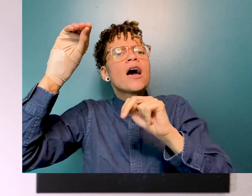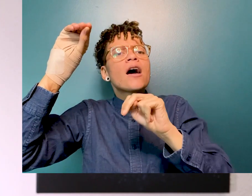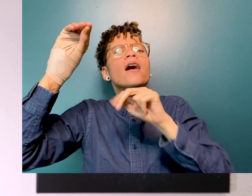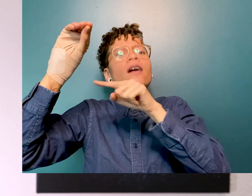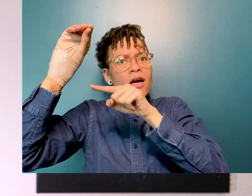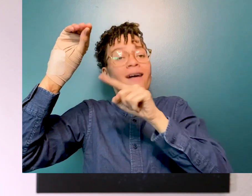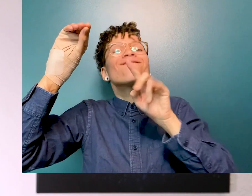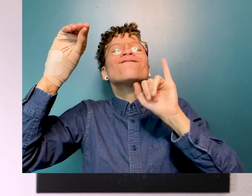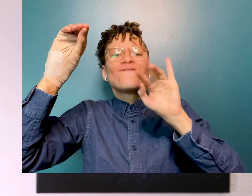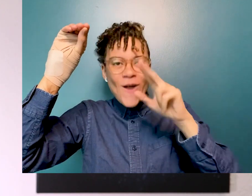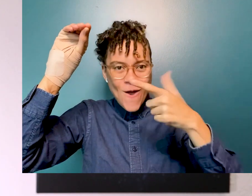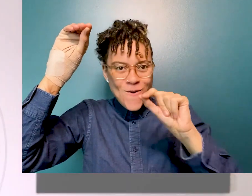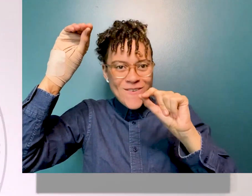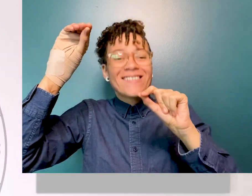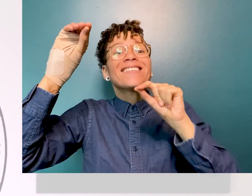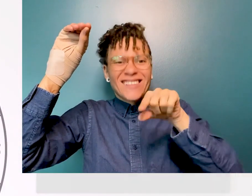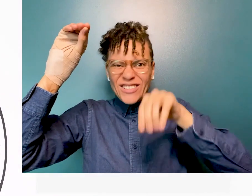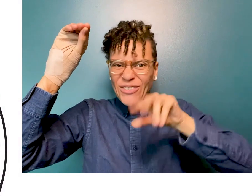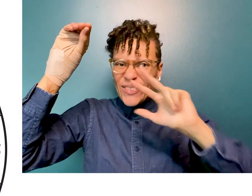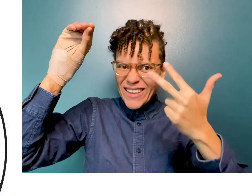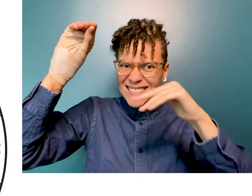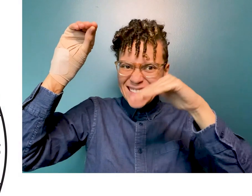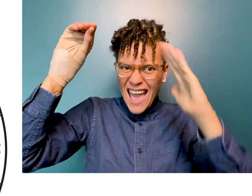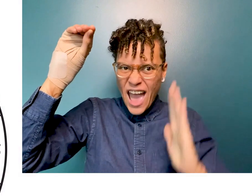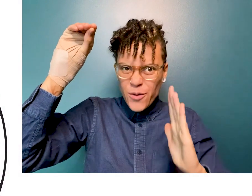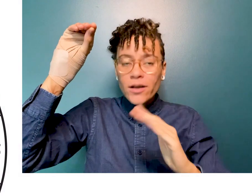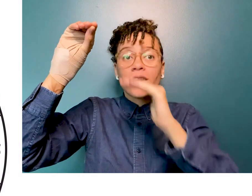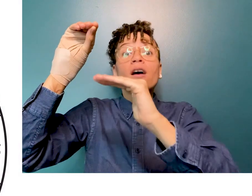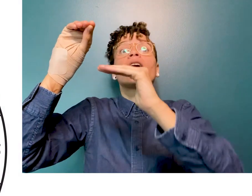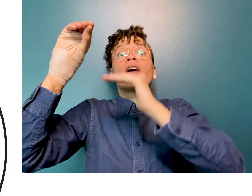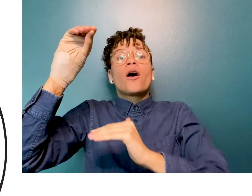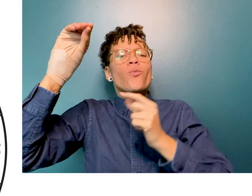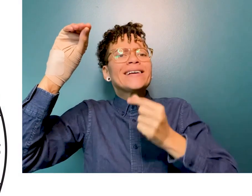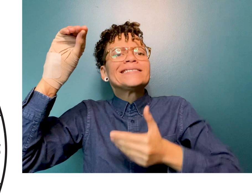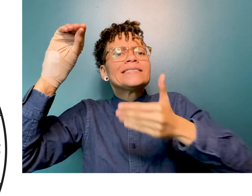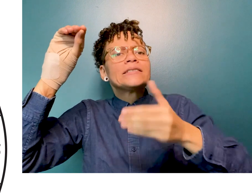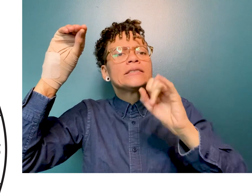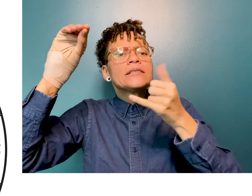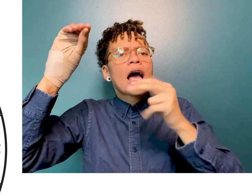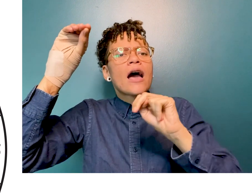order, which is Leo, becomes the second house and then the sign after that, which is Virgo,